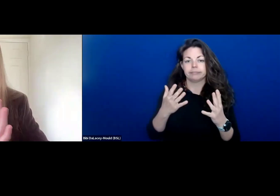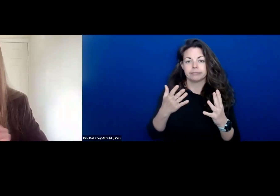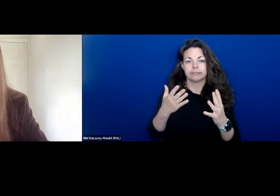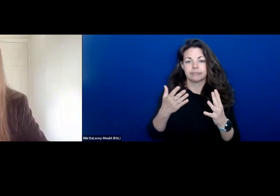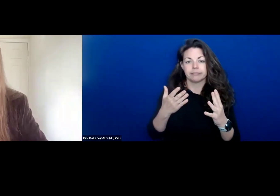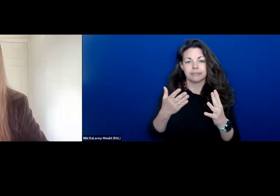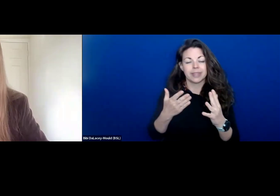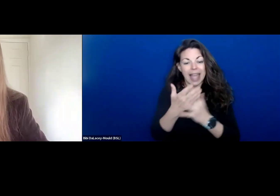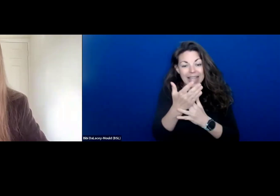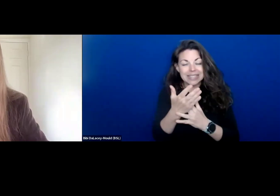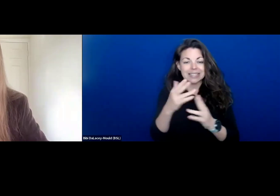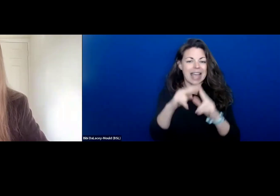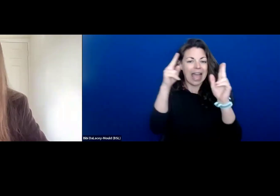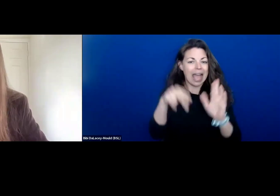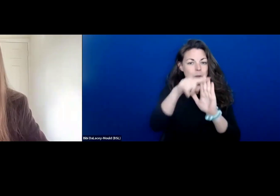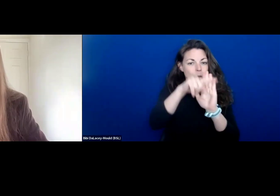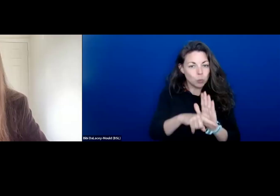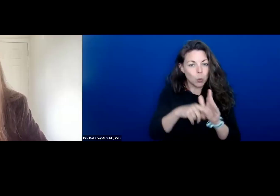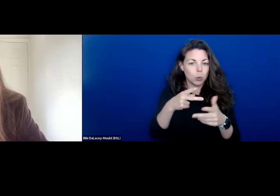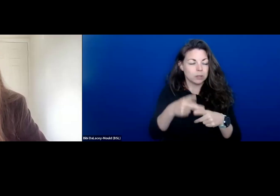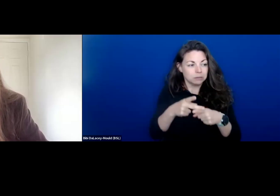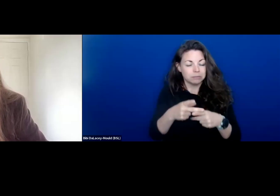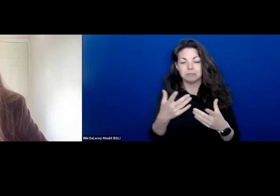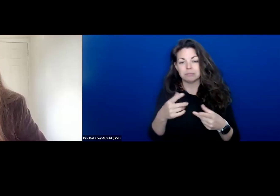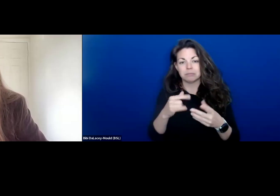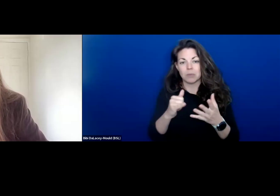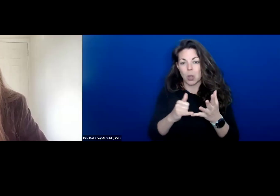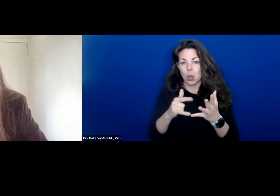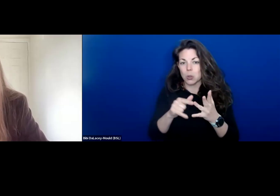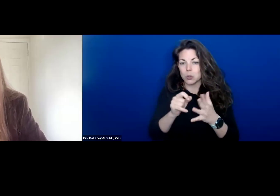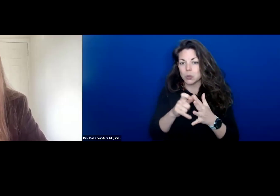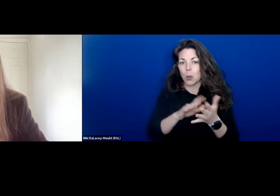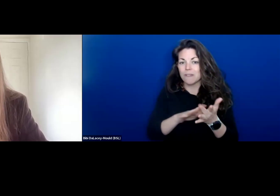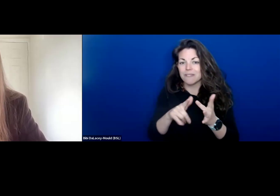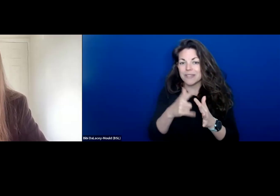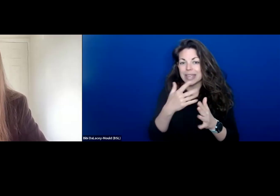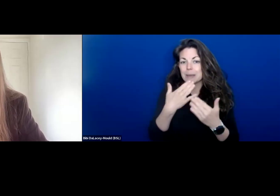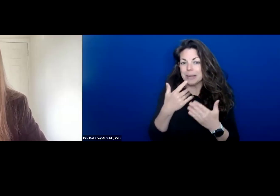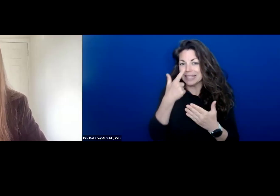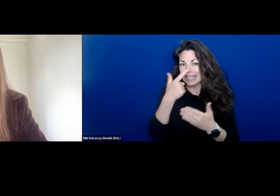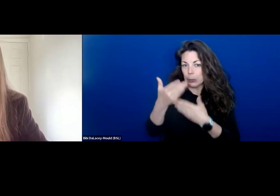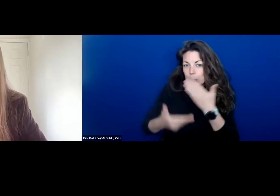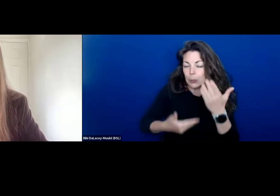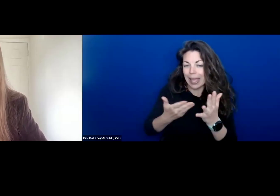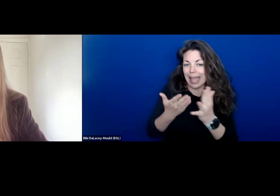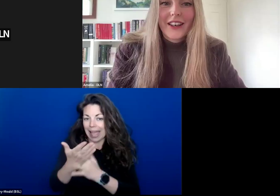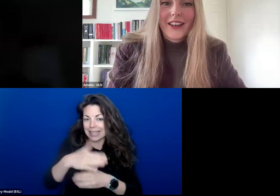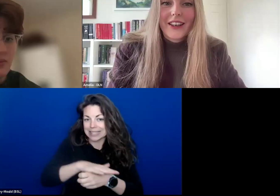and general housekeeping concerns. So Sophie, can I hand over to you just to describe the access situation?